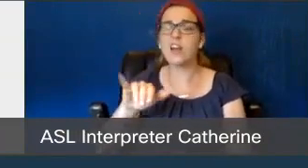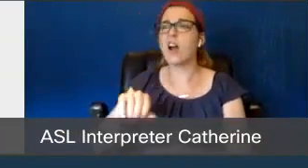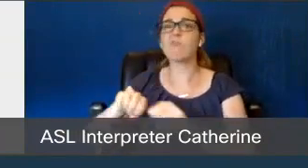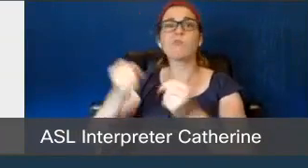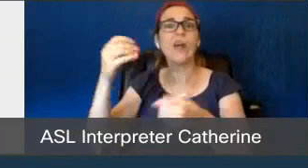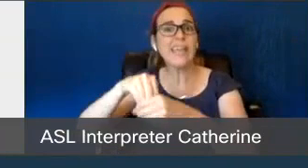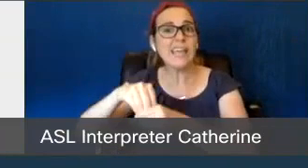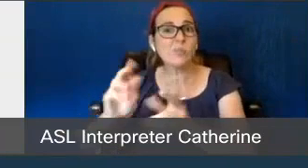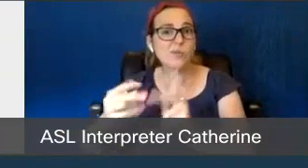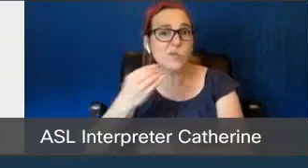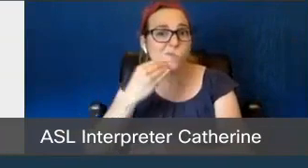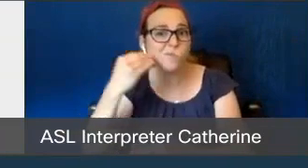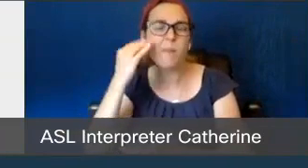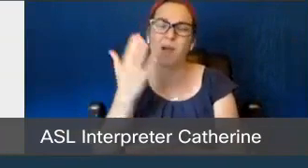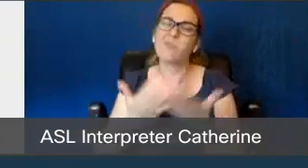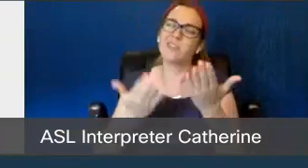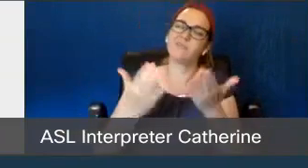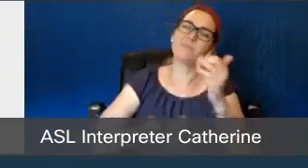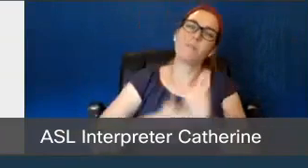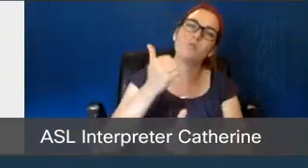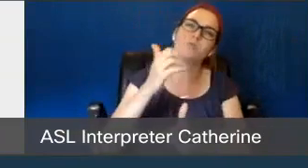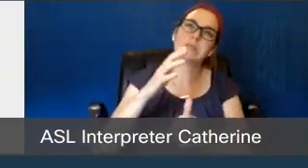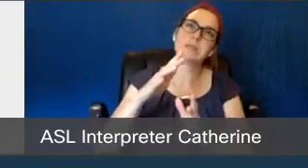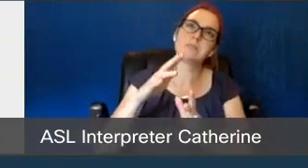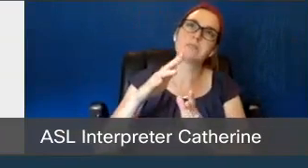which is probably the most important thing